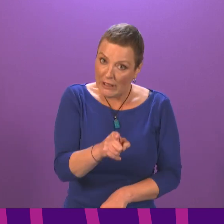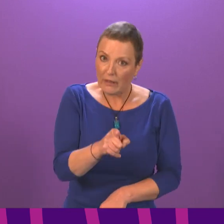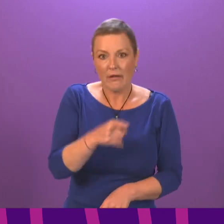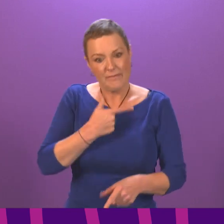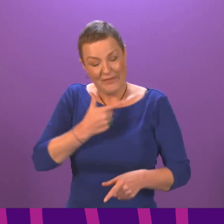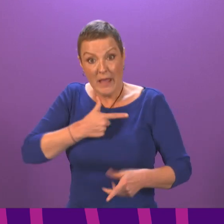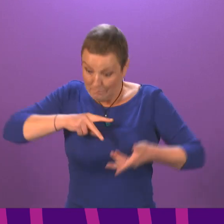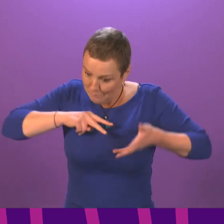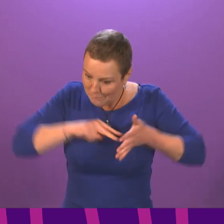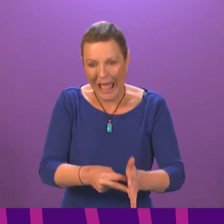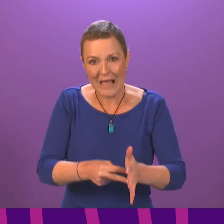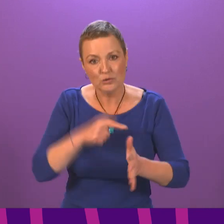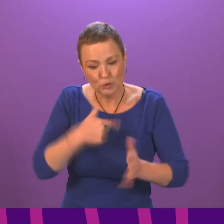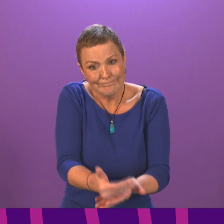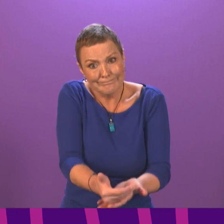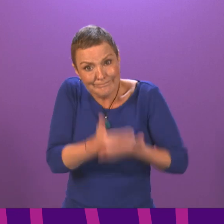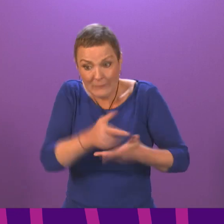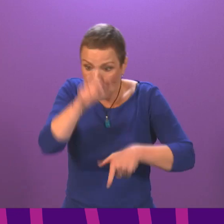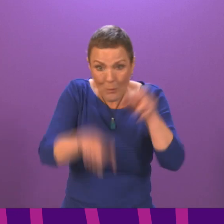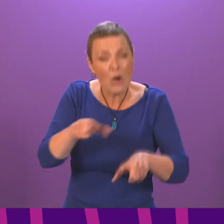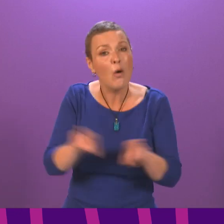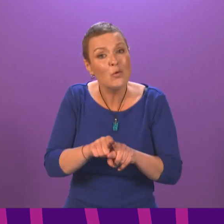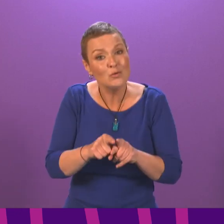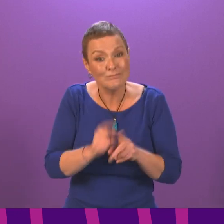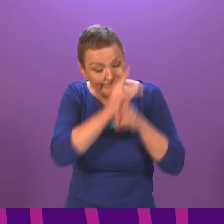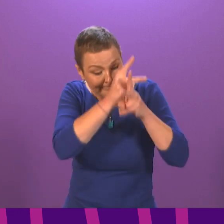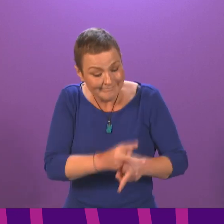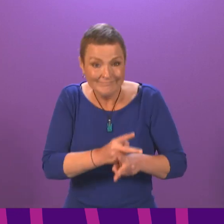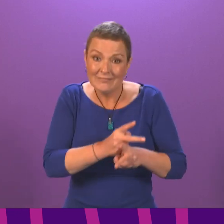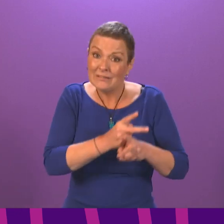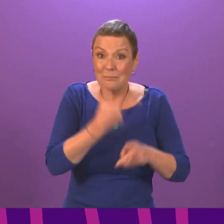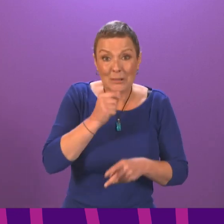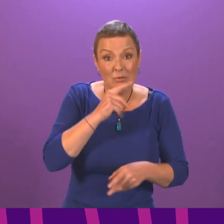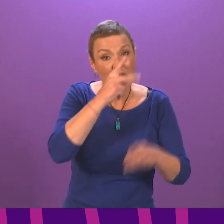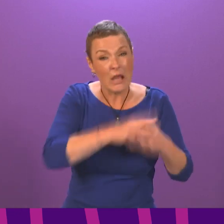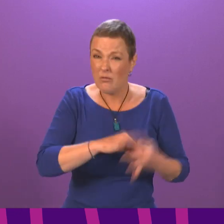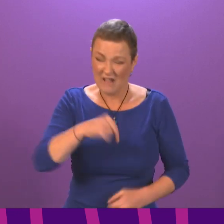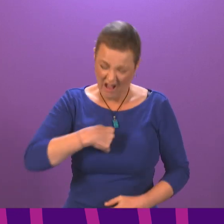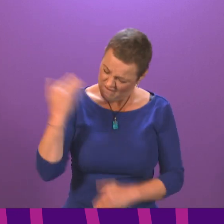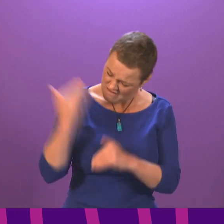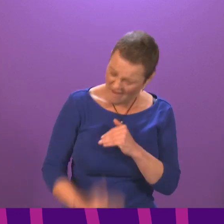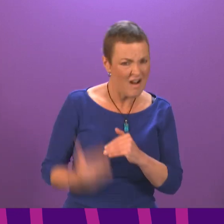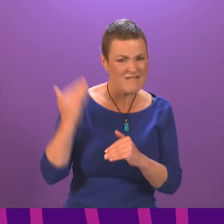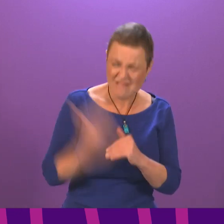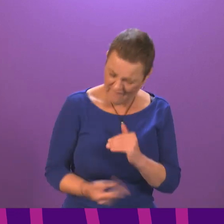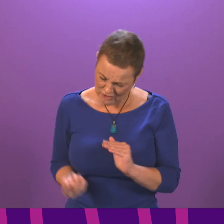the population, and those in care homes, as much as possible. I have never suggested that